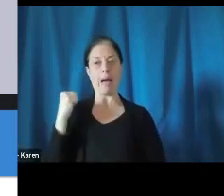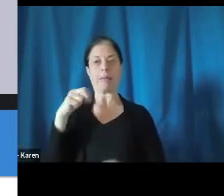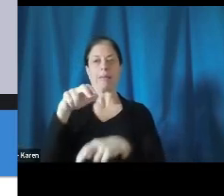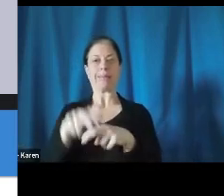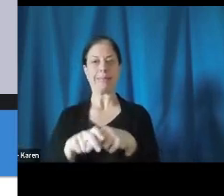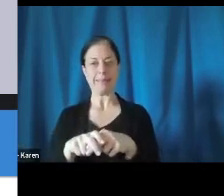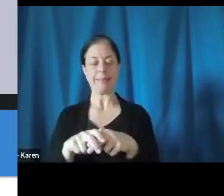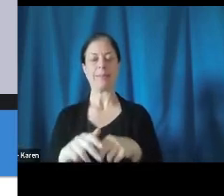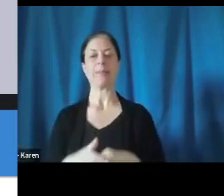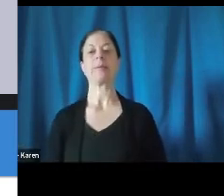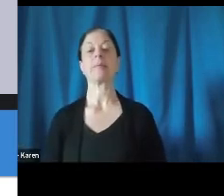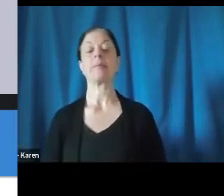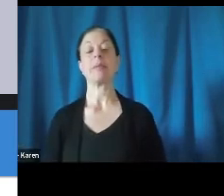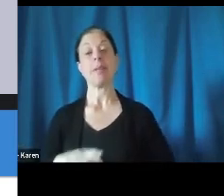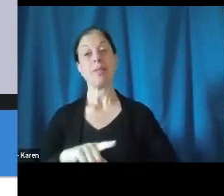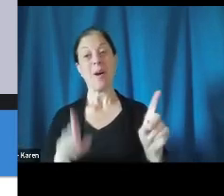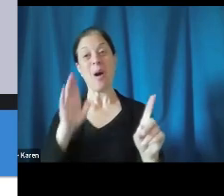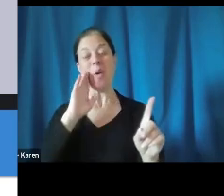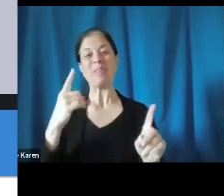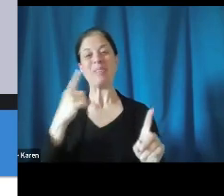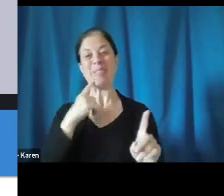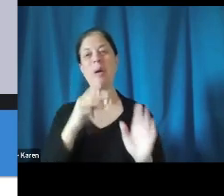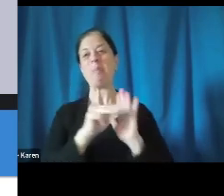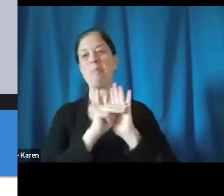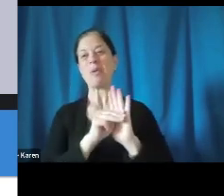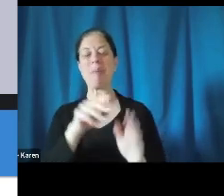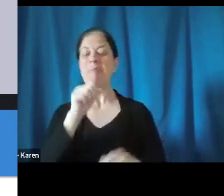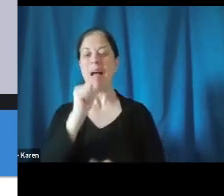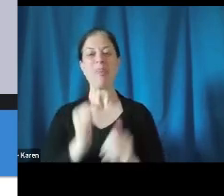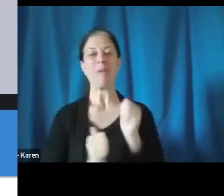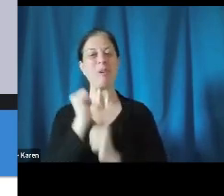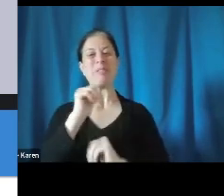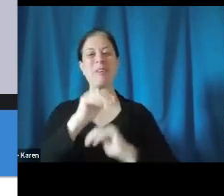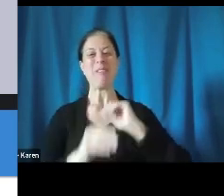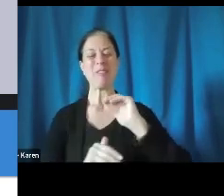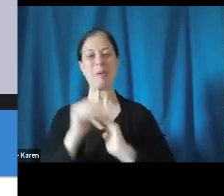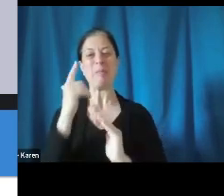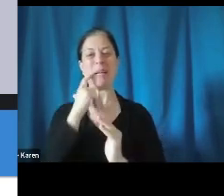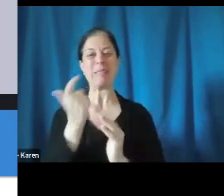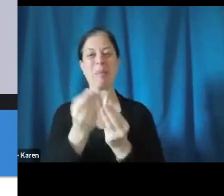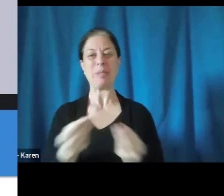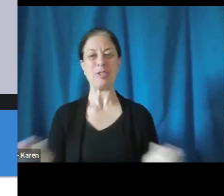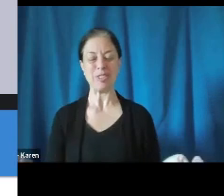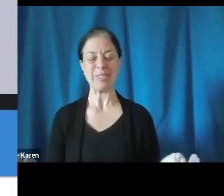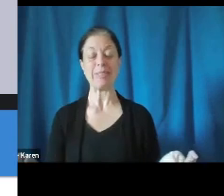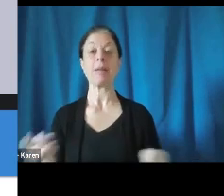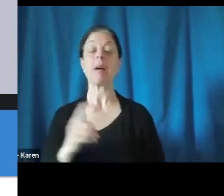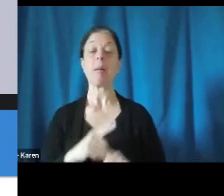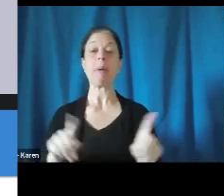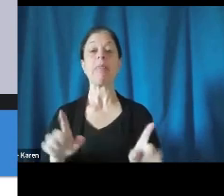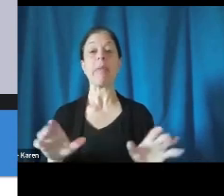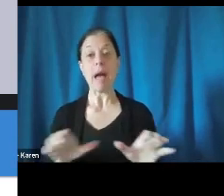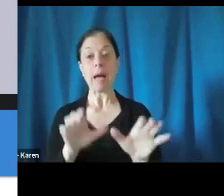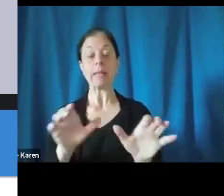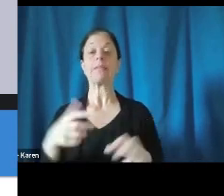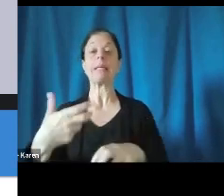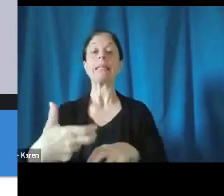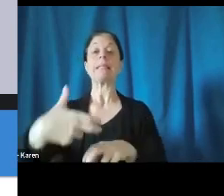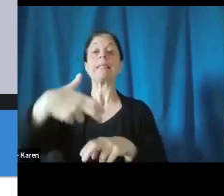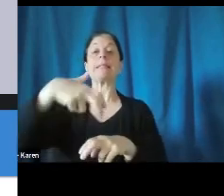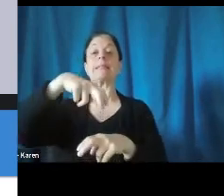and I used ace bandages and some string so I had a back and a seat. And though I will say this is a prototype, it was